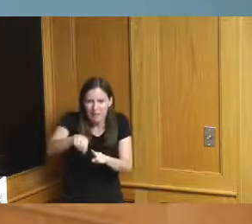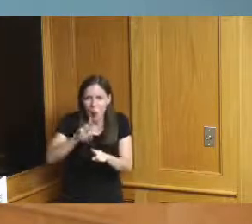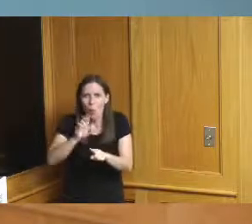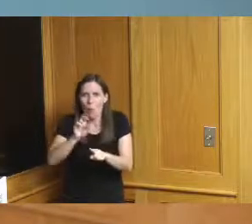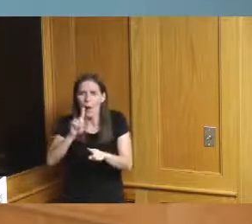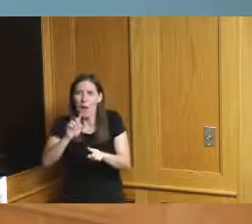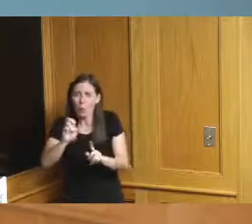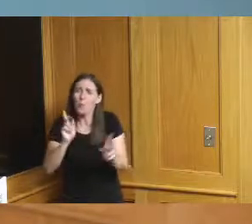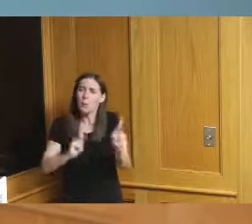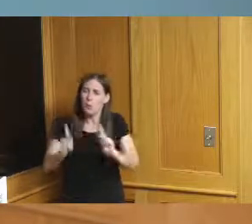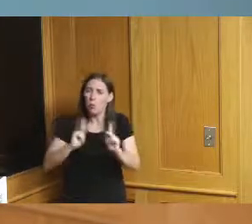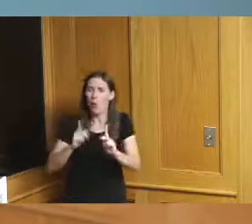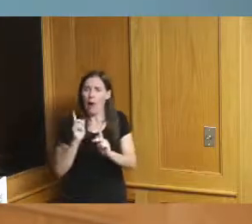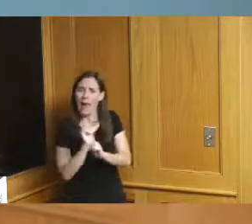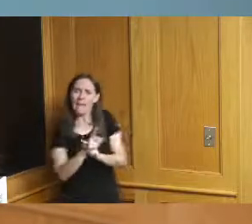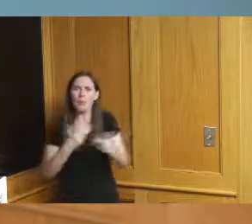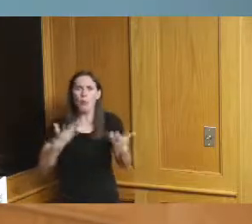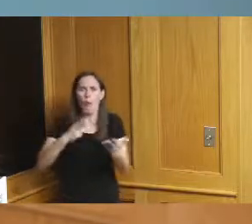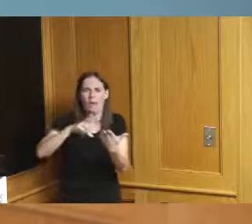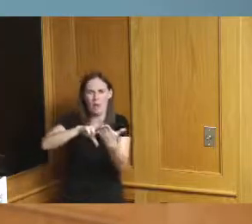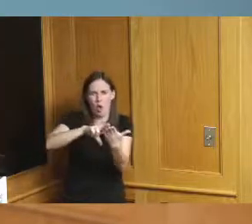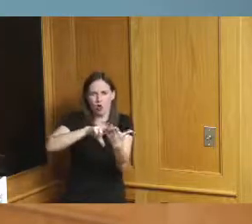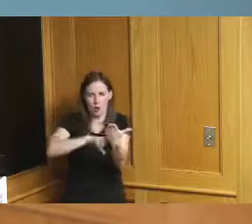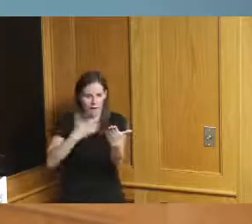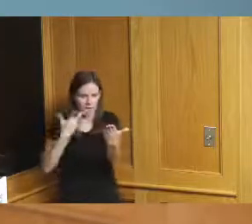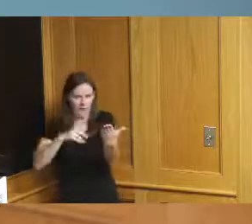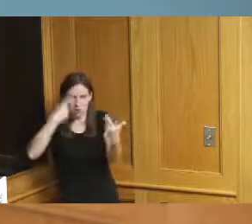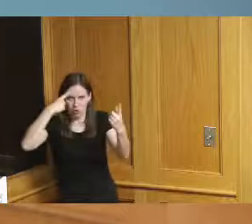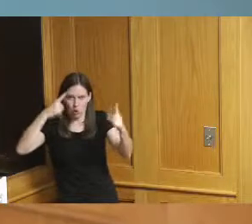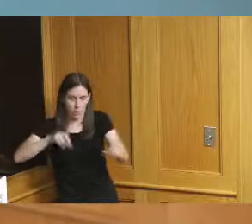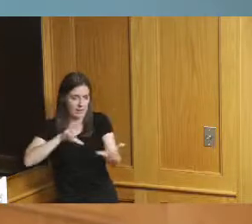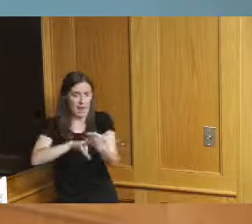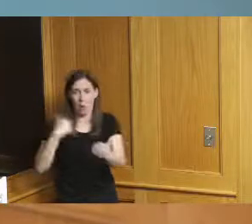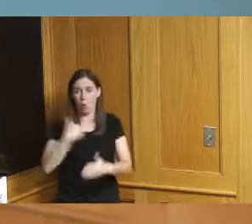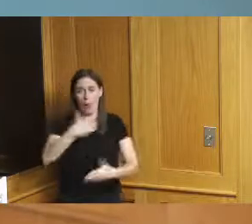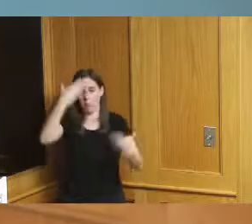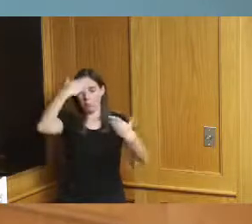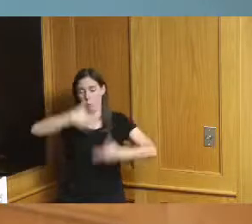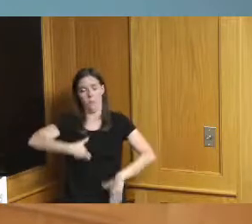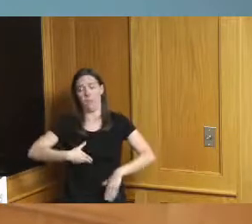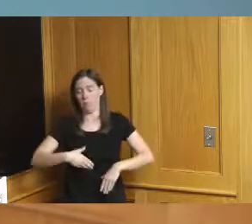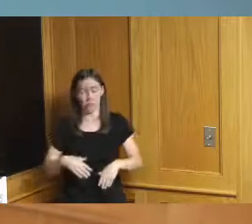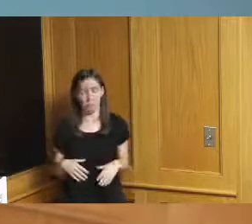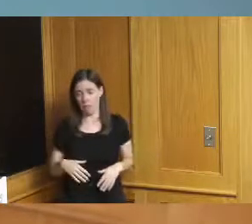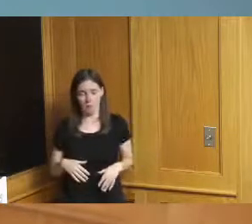this contract that was signed that we knew nothing about and we found out and at least i know i found